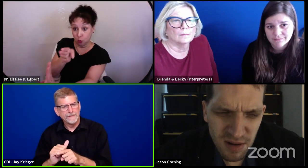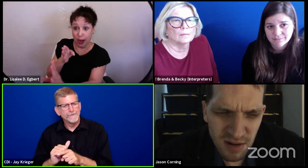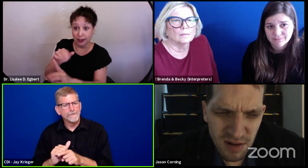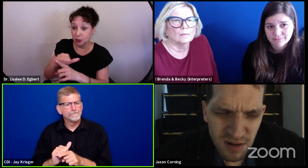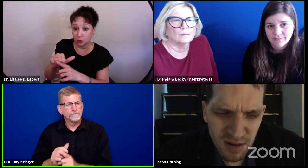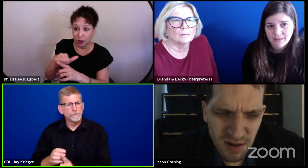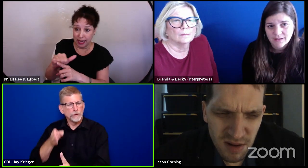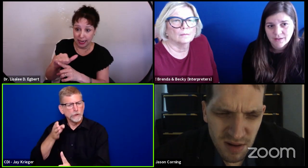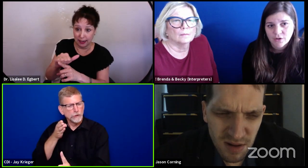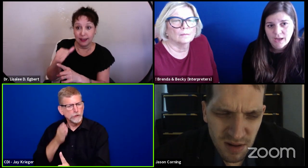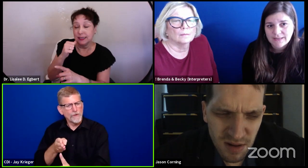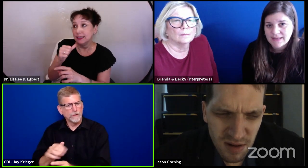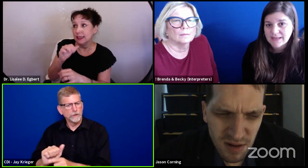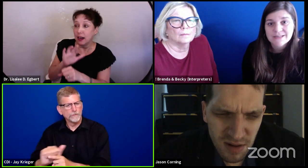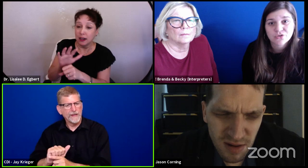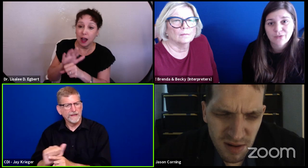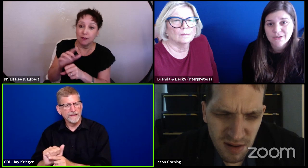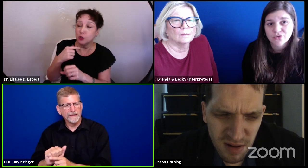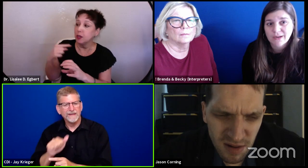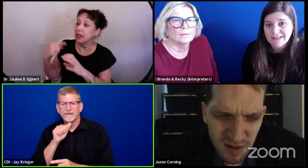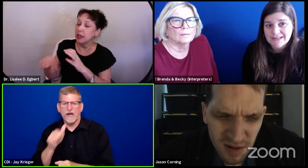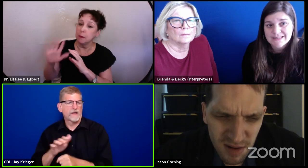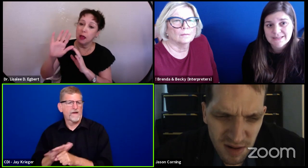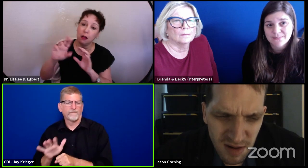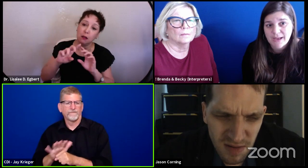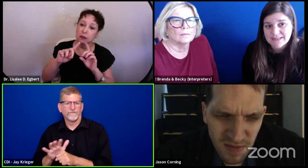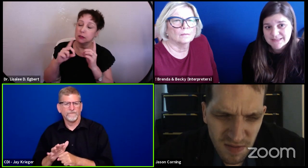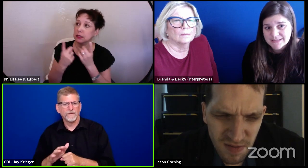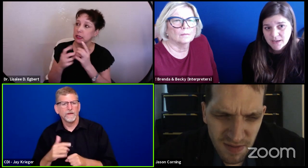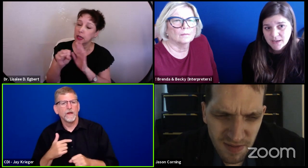I think direct training is the best.